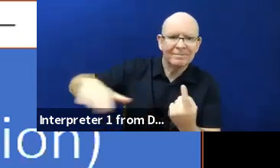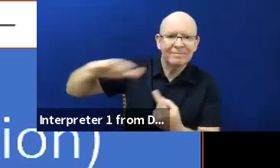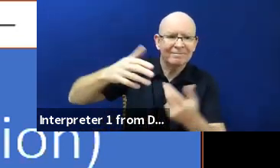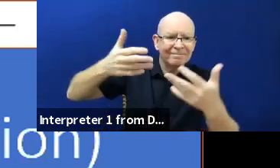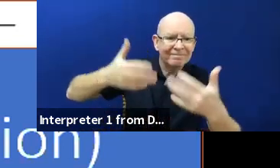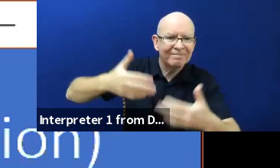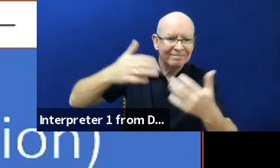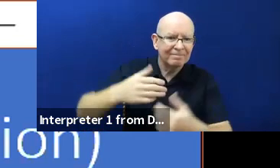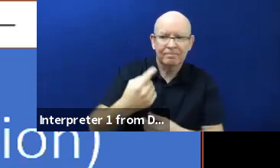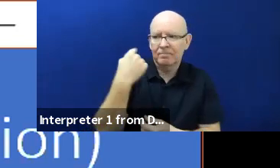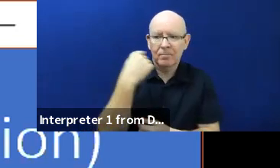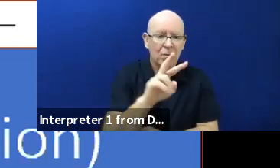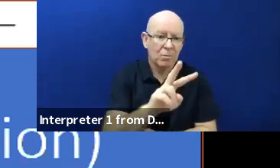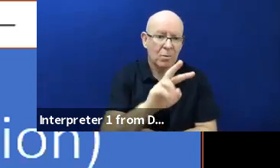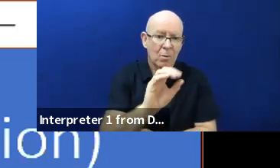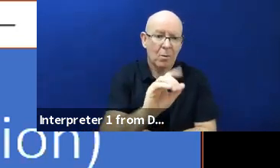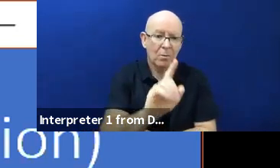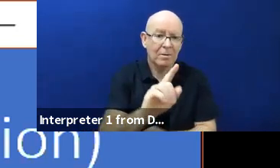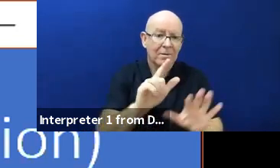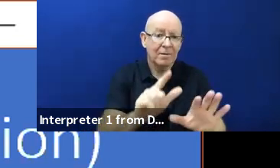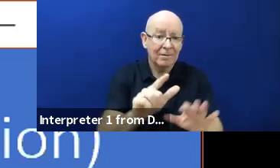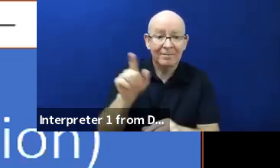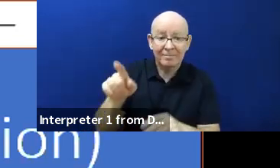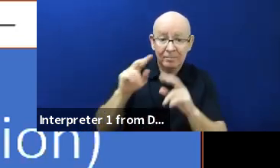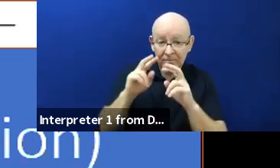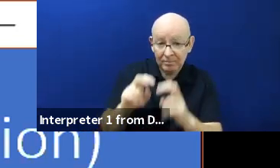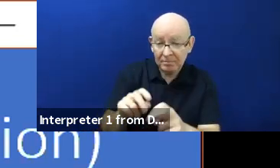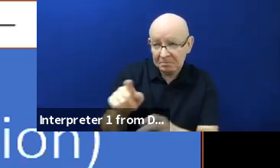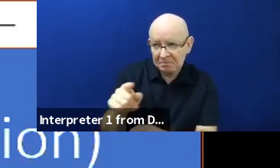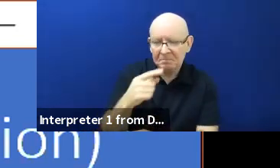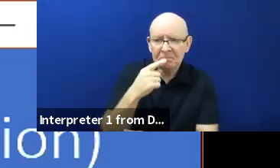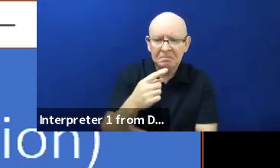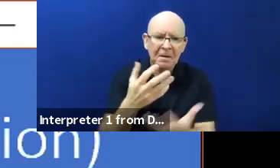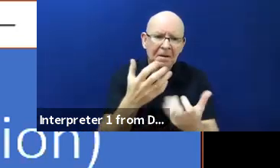who wish not to register and very few of them who did not know the registration system at all.